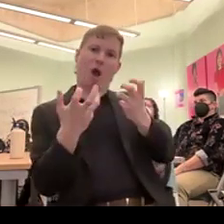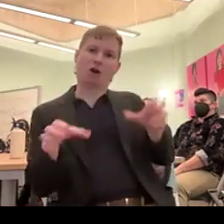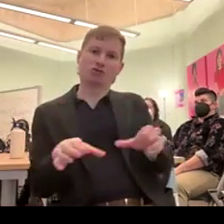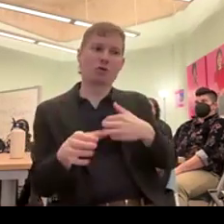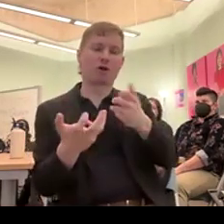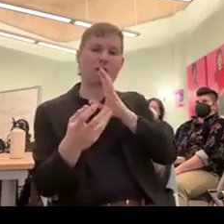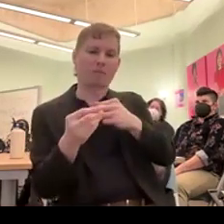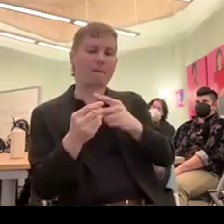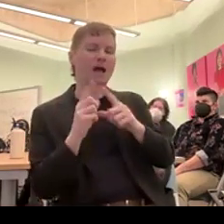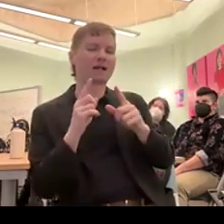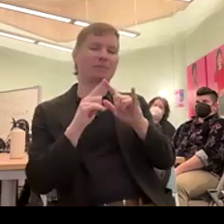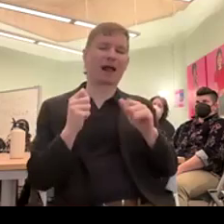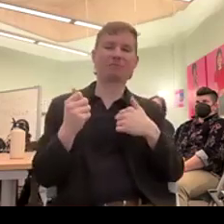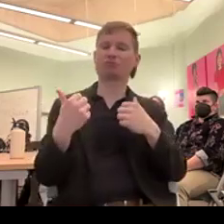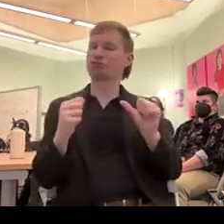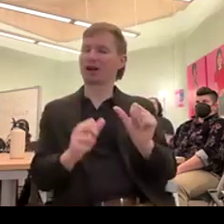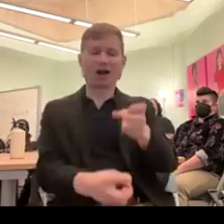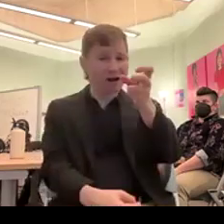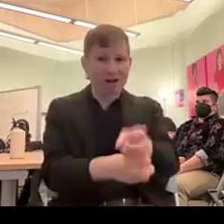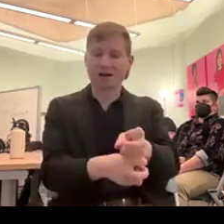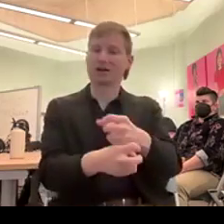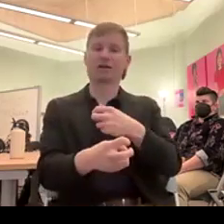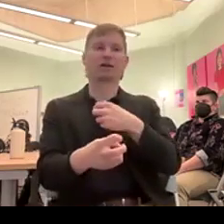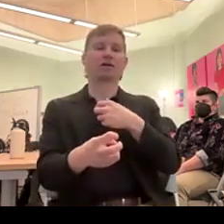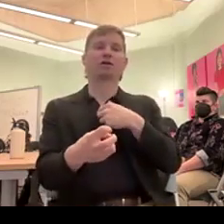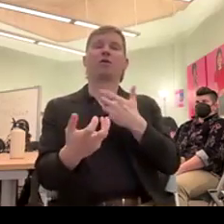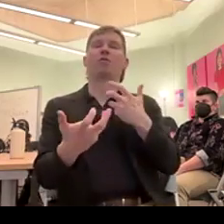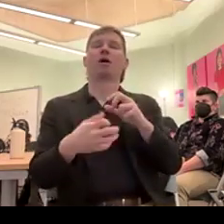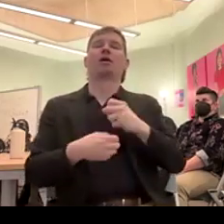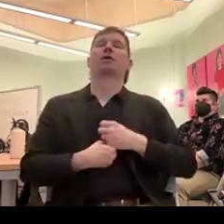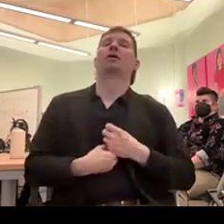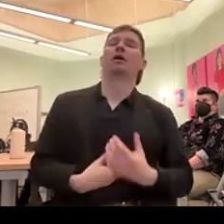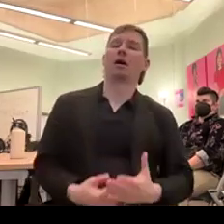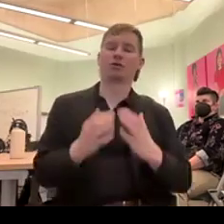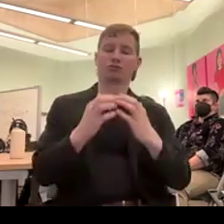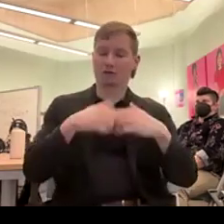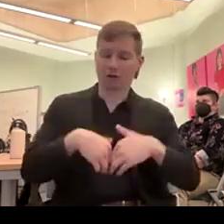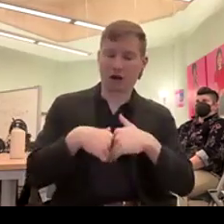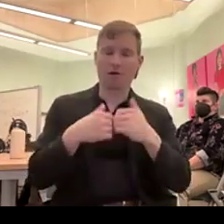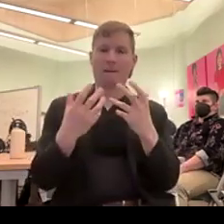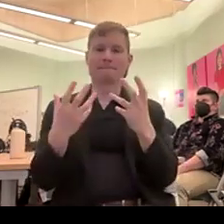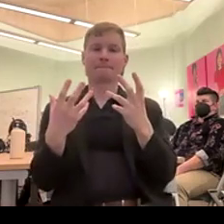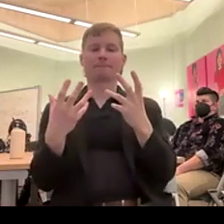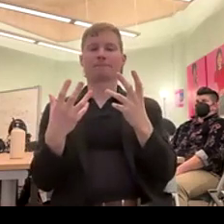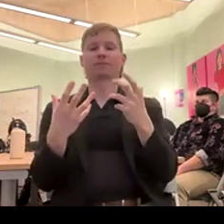so much work I want to do and talk about, but I'm also trying so hard not to crash all the